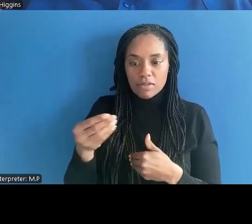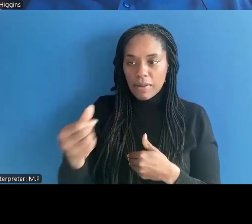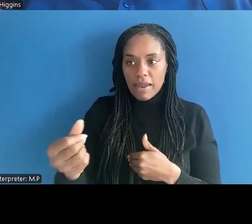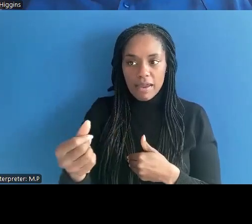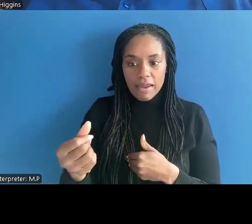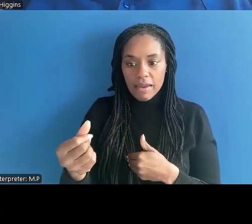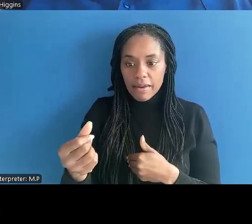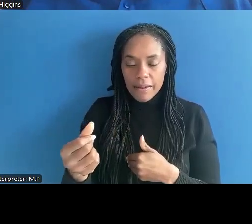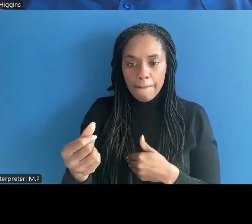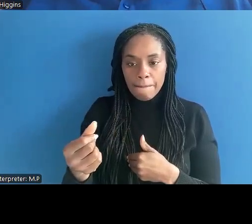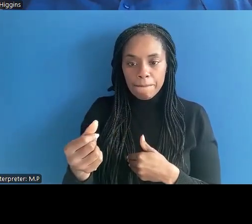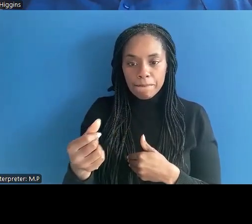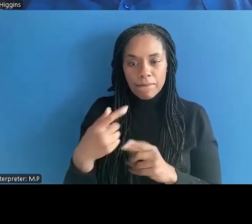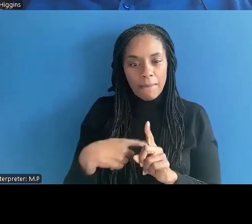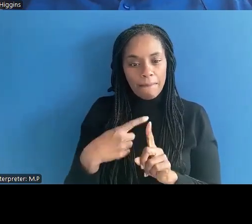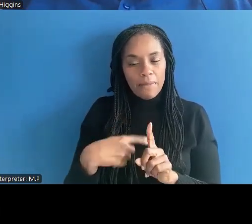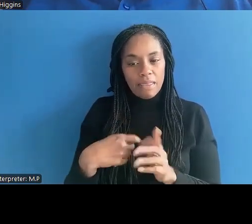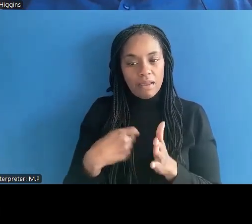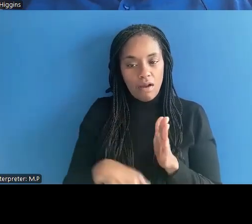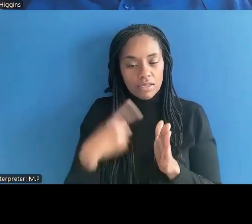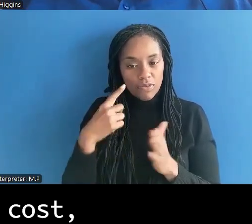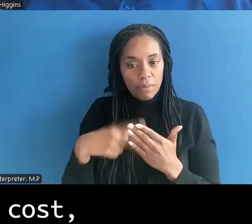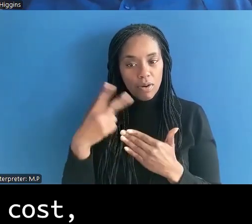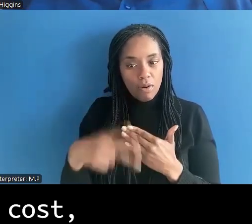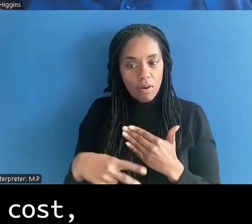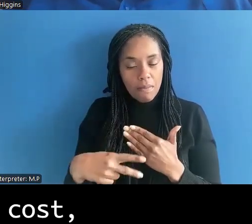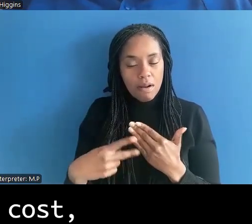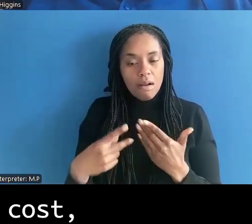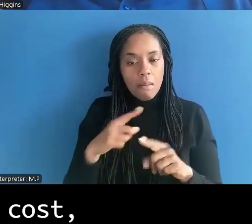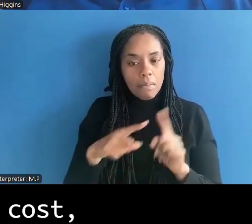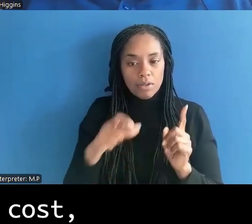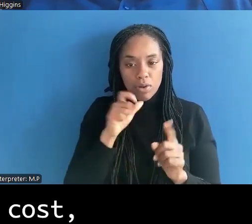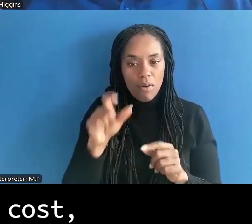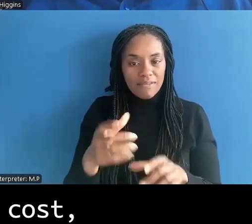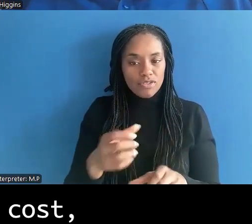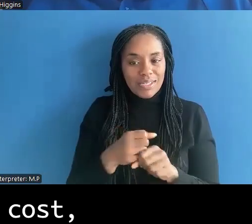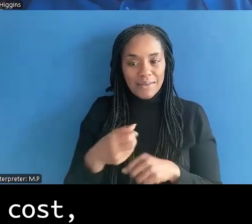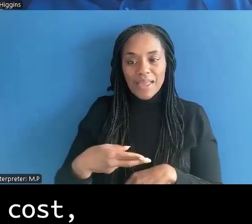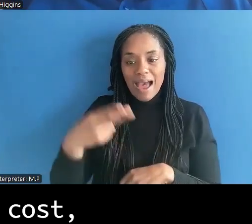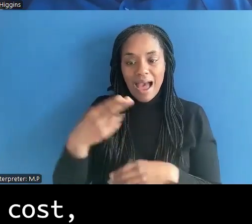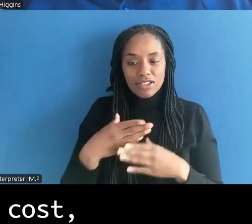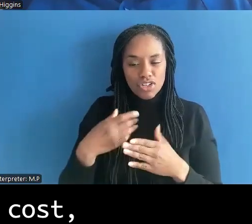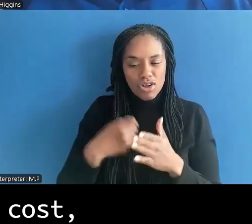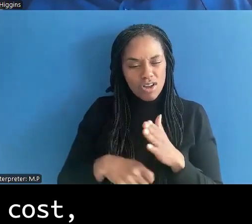and pay a monthly premium to be on that program, but not incur what's known as a high share cost, which I'll, talk about here in a minute.